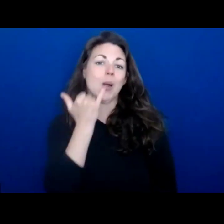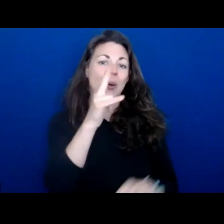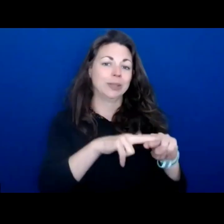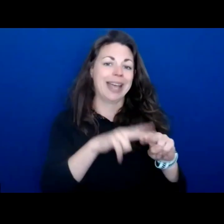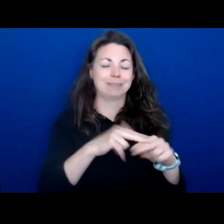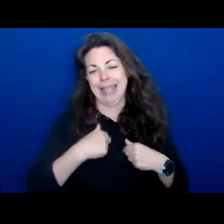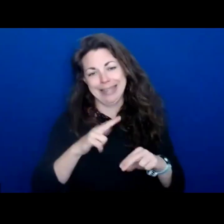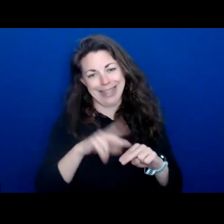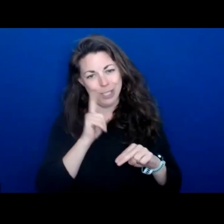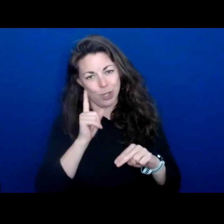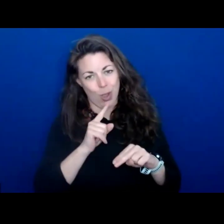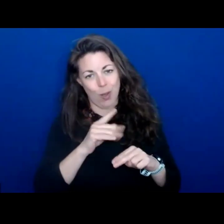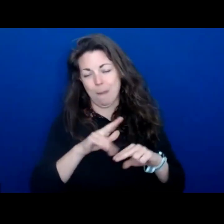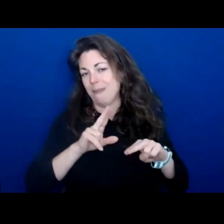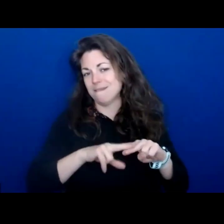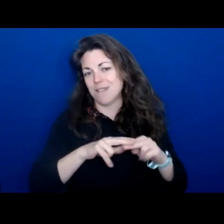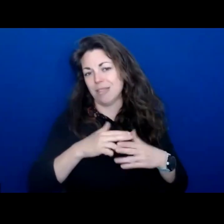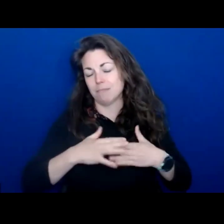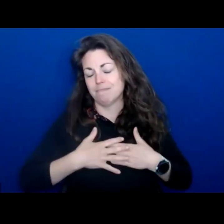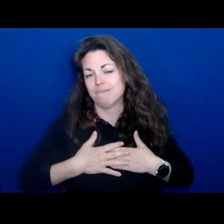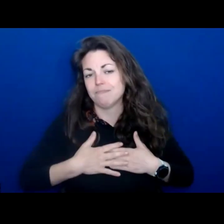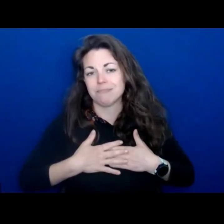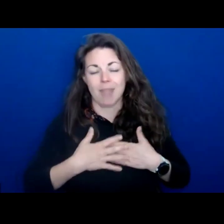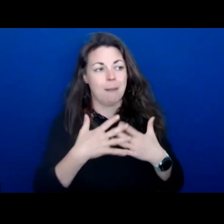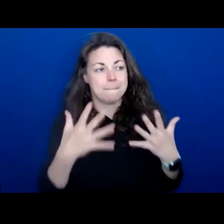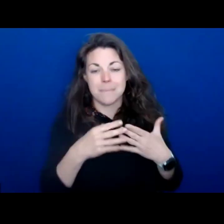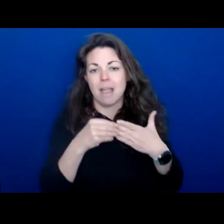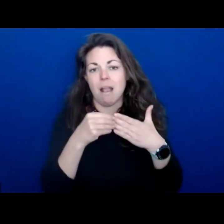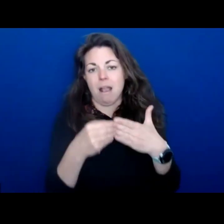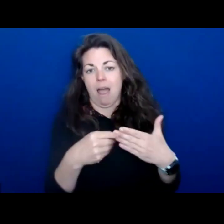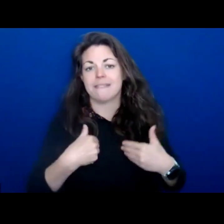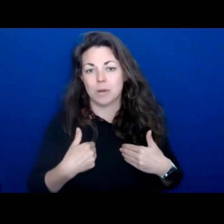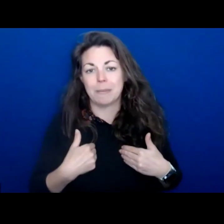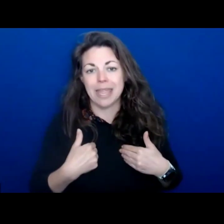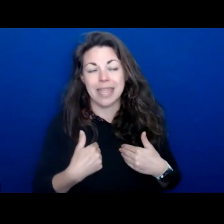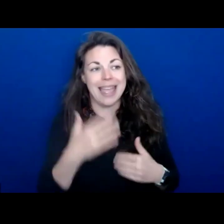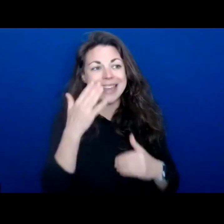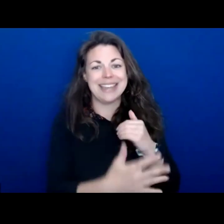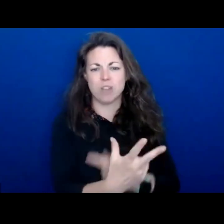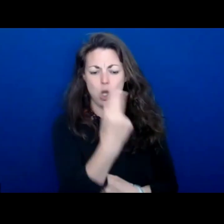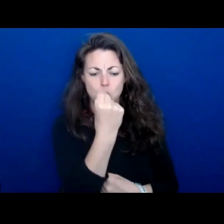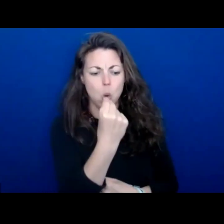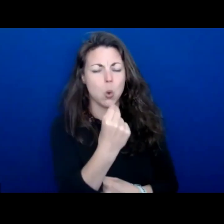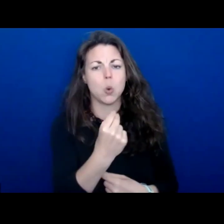My father is a wonderful guiding force in my life who's never told me no, who never had a gender divide